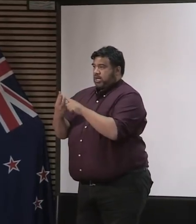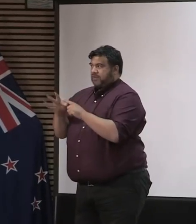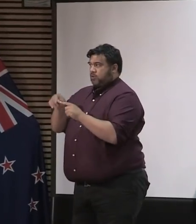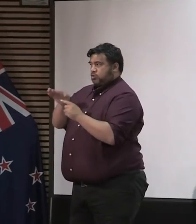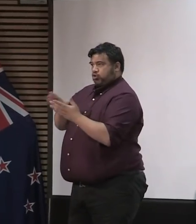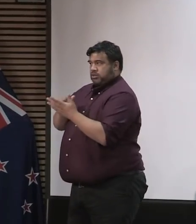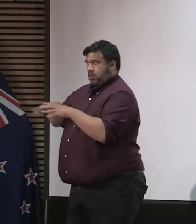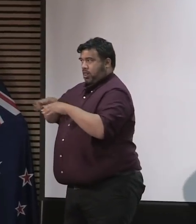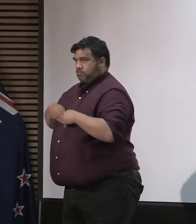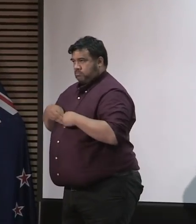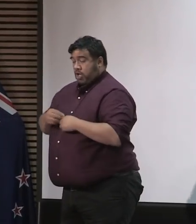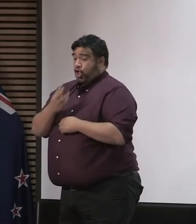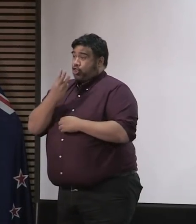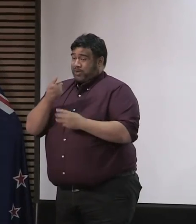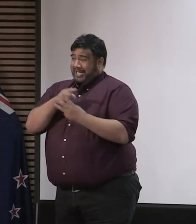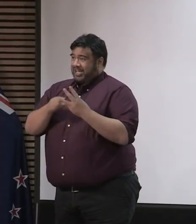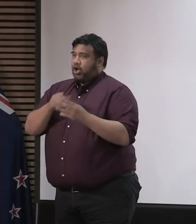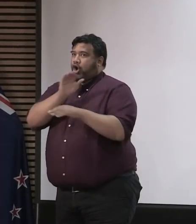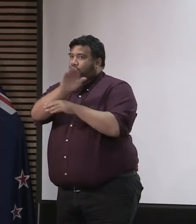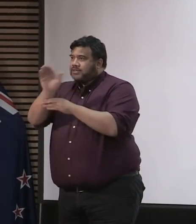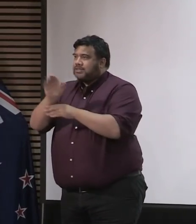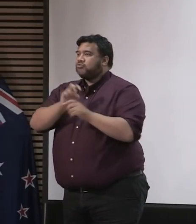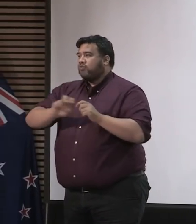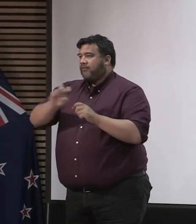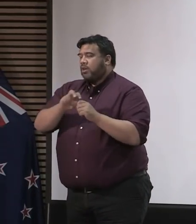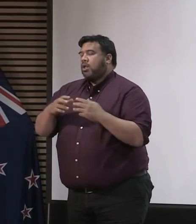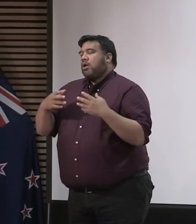This is just an opportunity for me to highlight again that regardless of moving to alert level